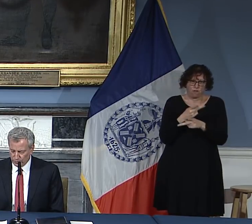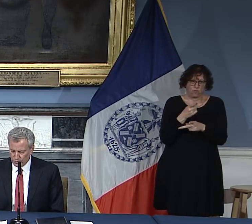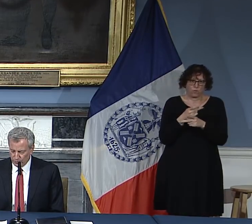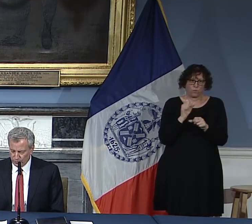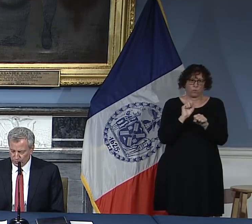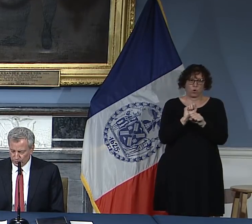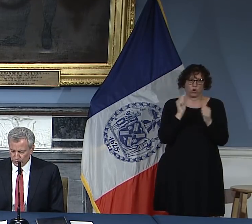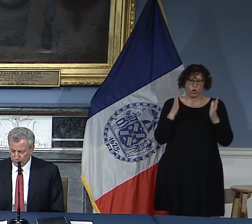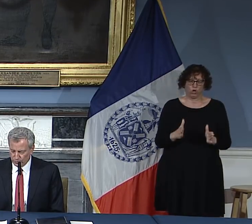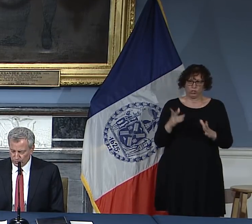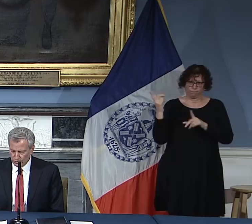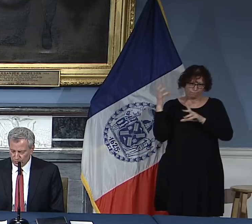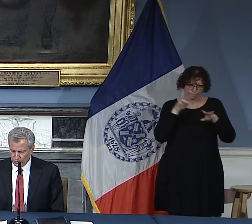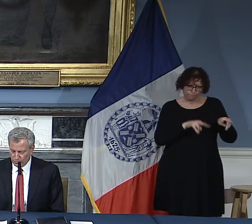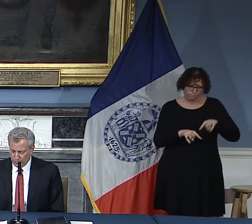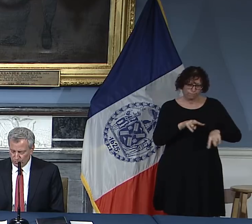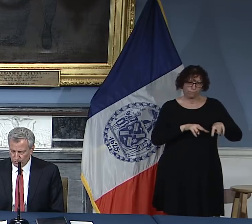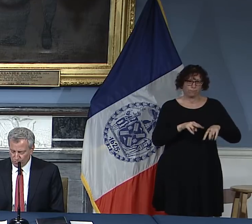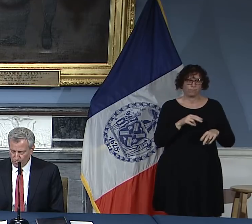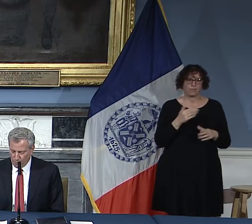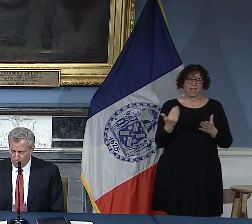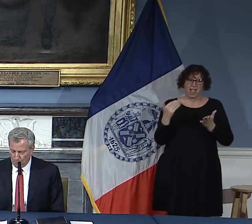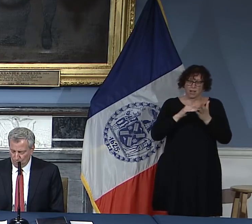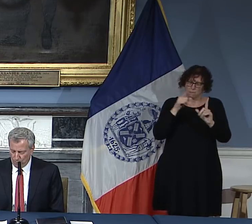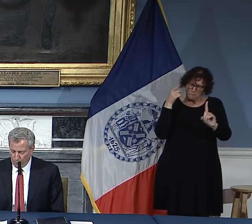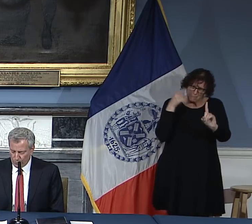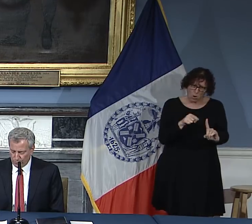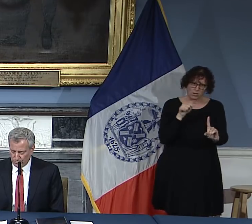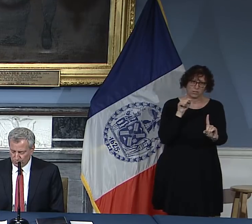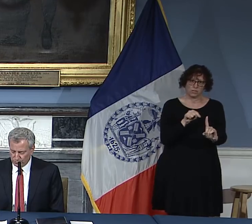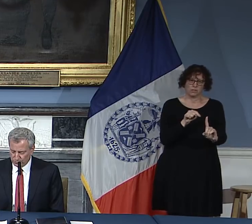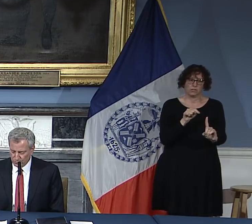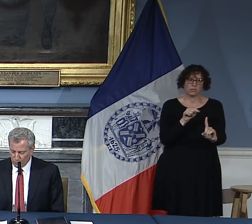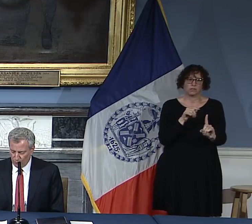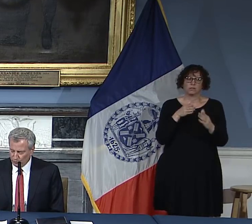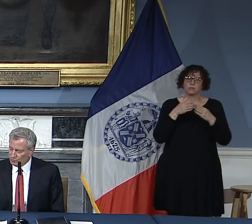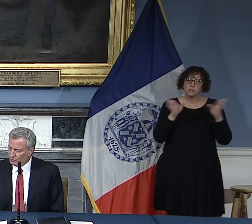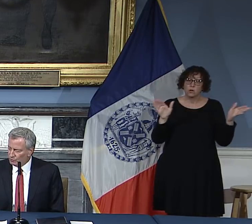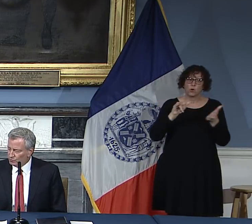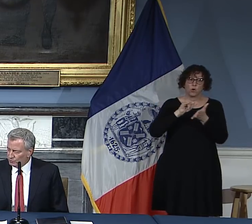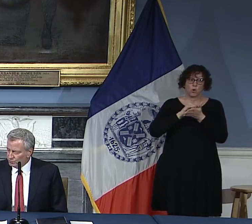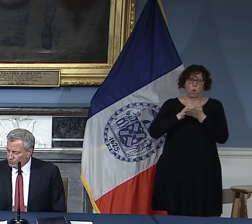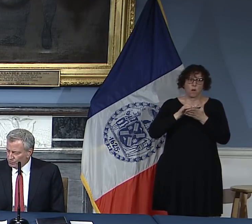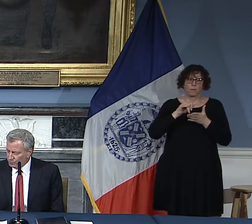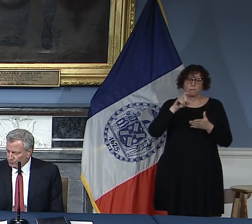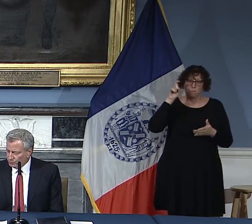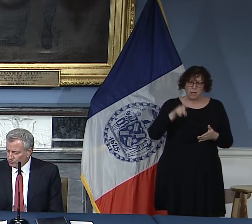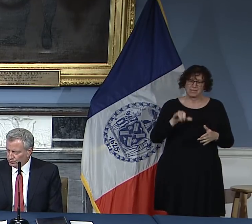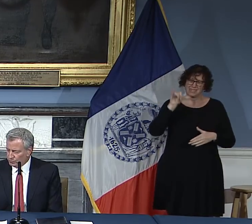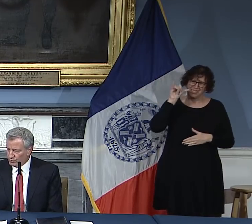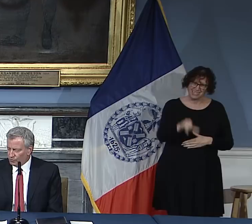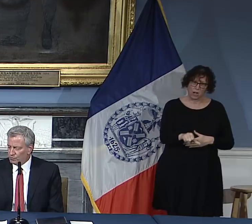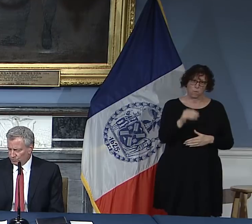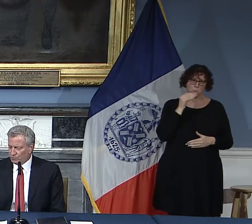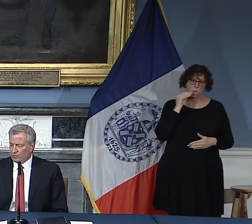YORRSKE TO DO THE RIGHT THING, TO STAY HOME AND TO NOT OVERLOAD OUR